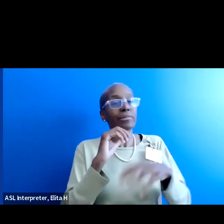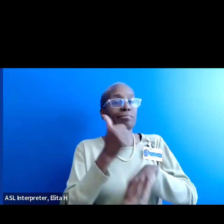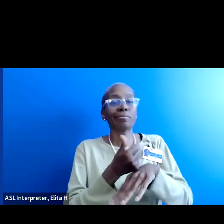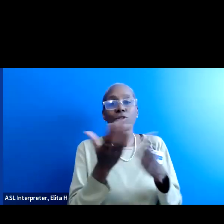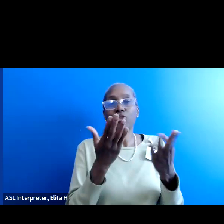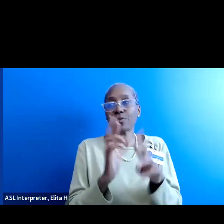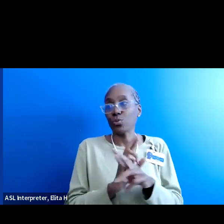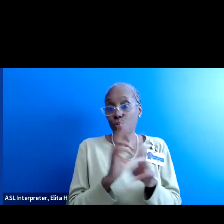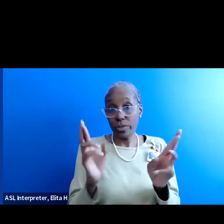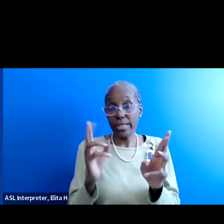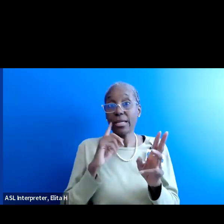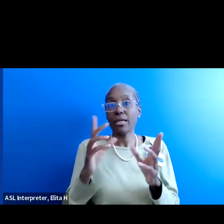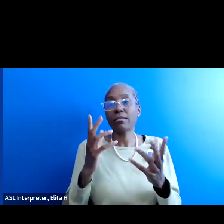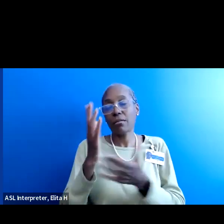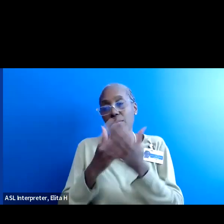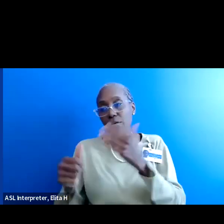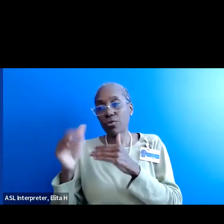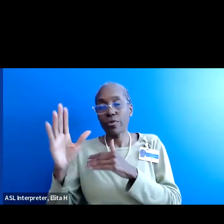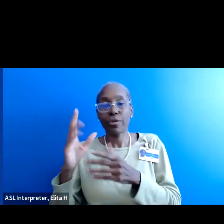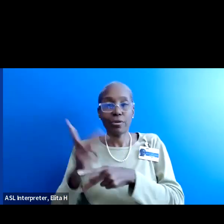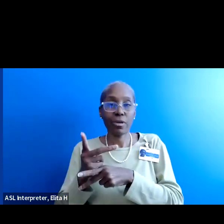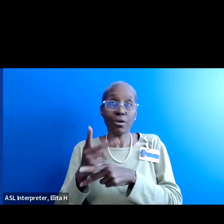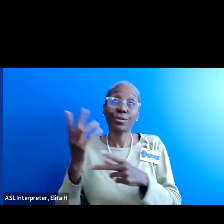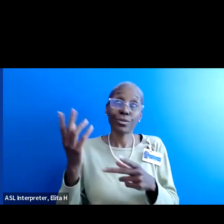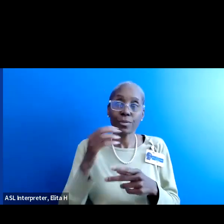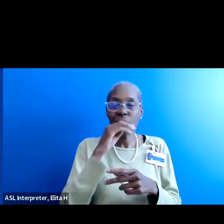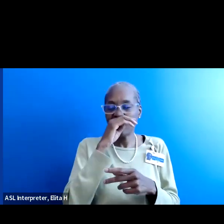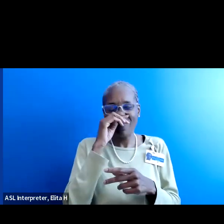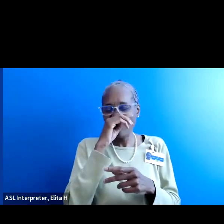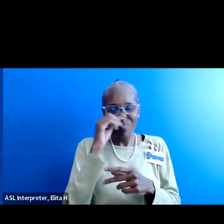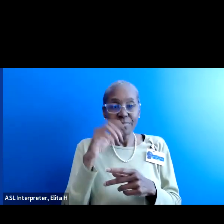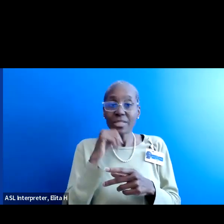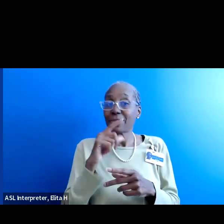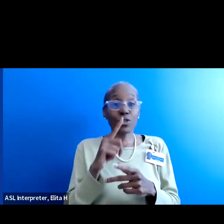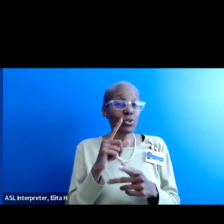that they need that's part of their care. So I'm not sure that's extremely helpful.